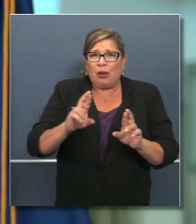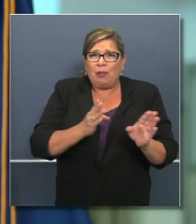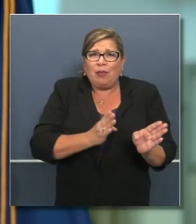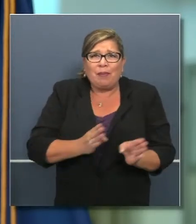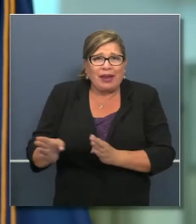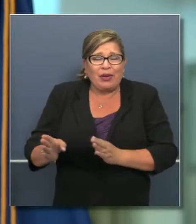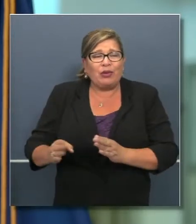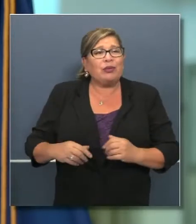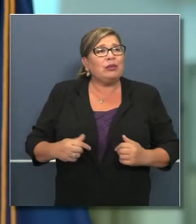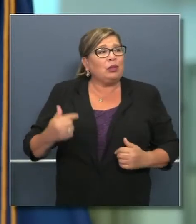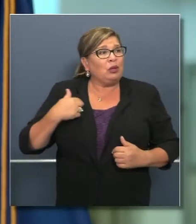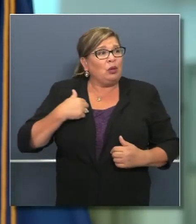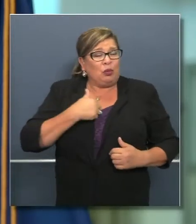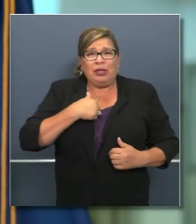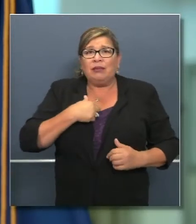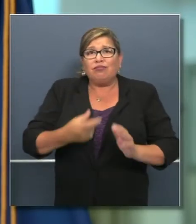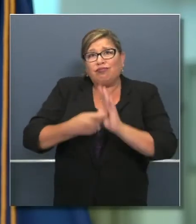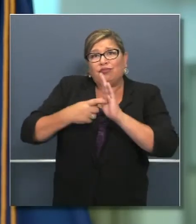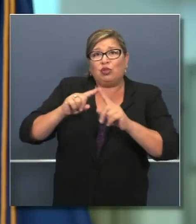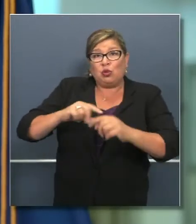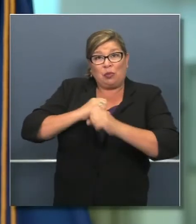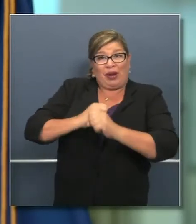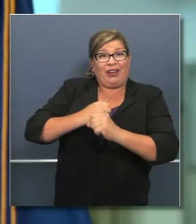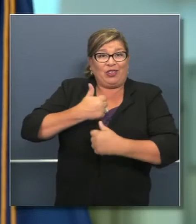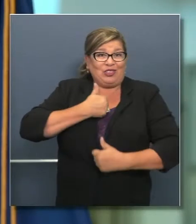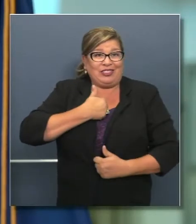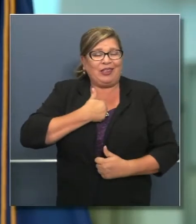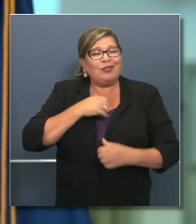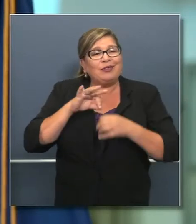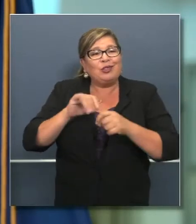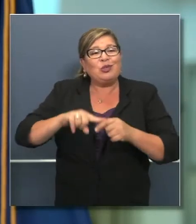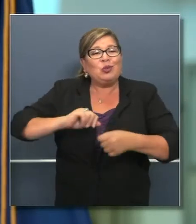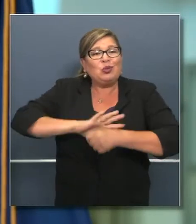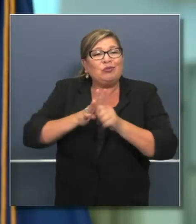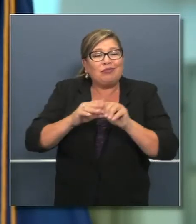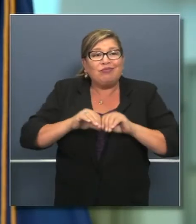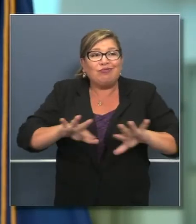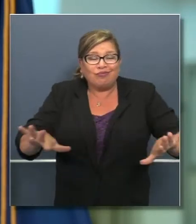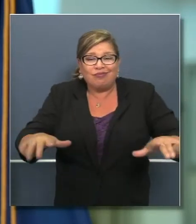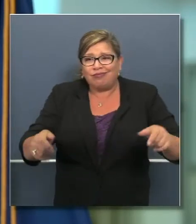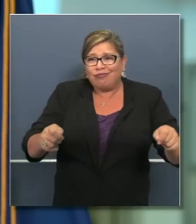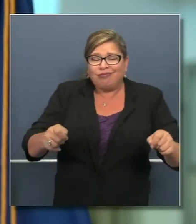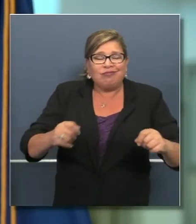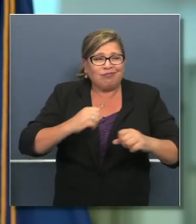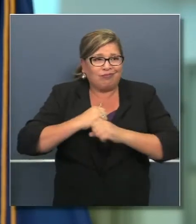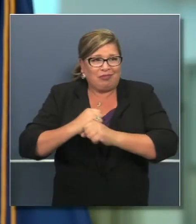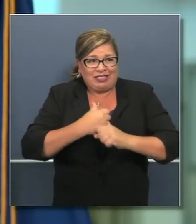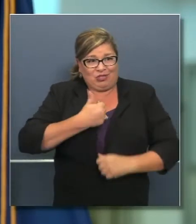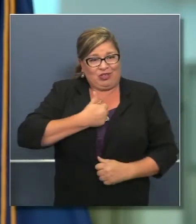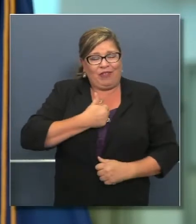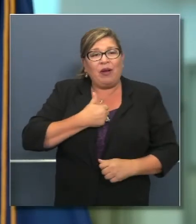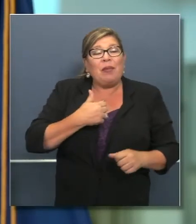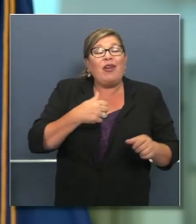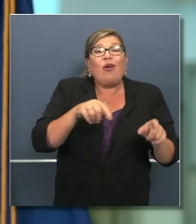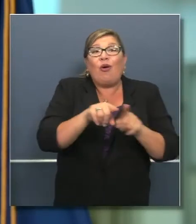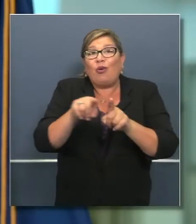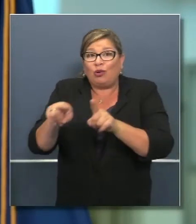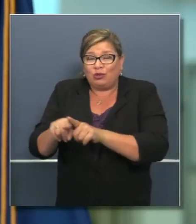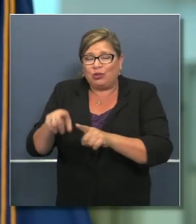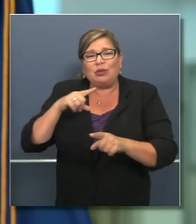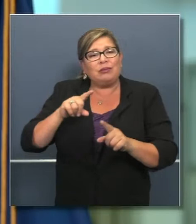it relates to the spread of the virus Cobin 19 but to be vigilant around earthquakes and there